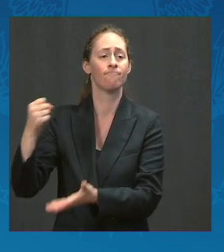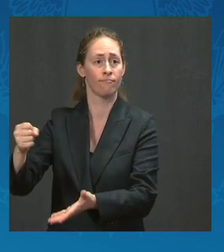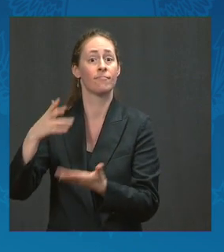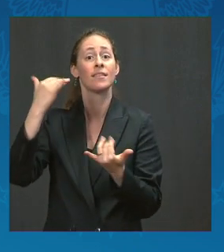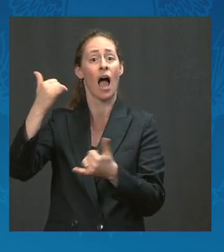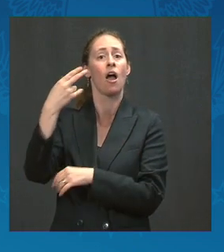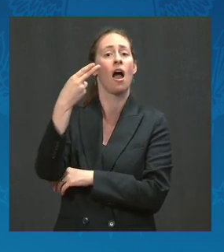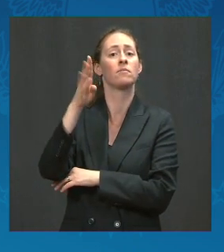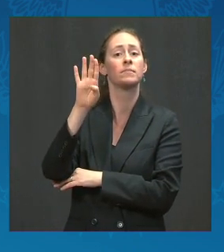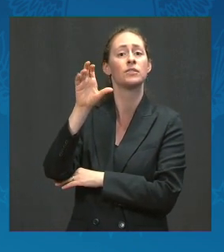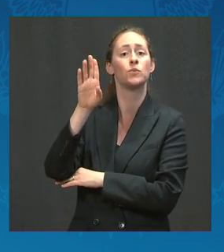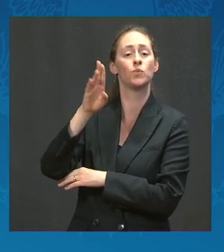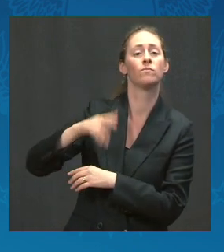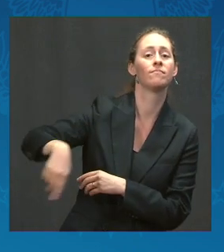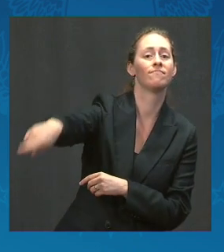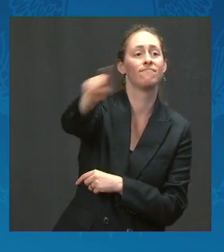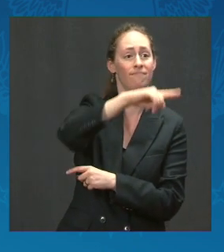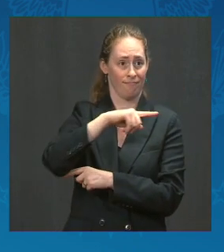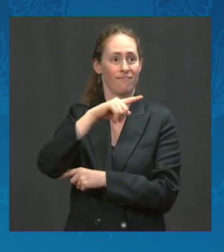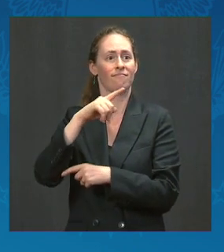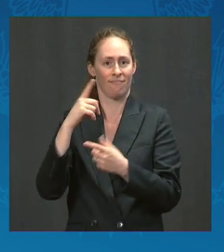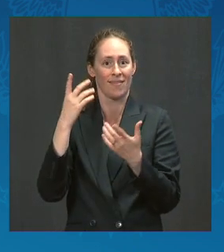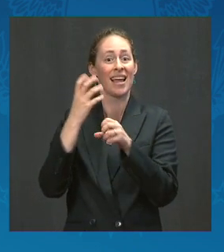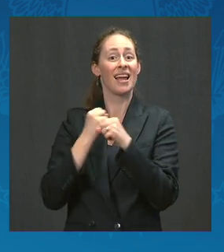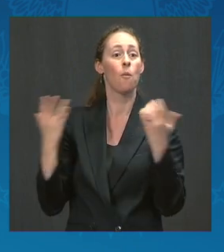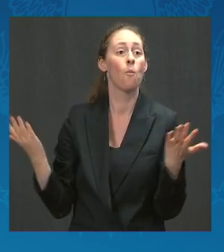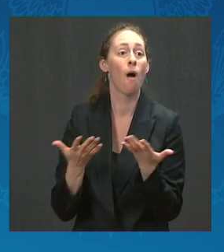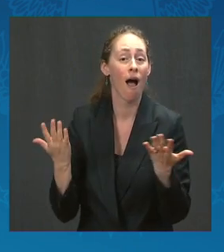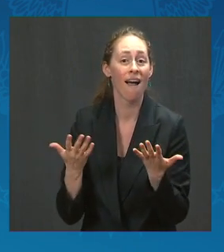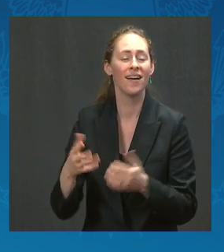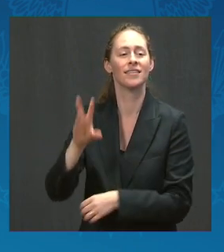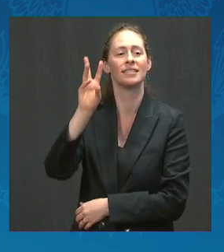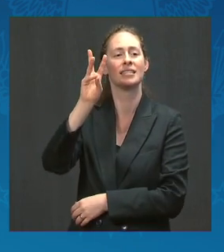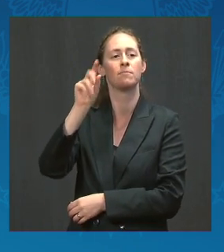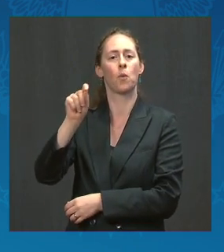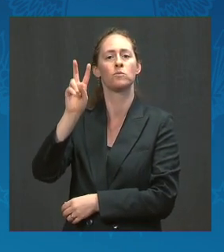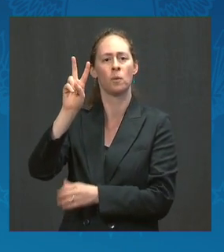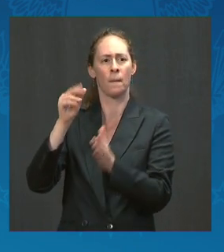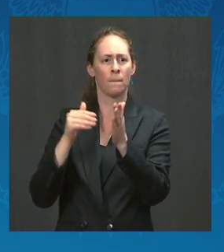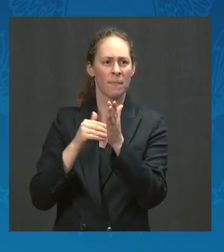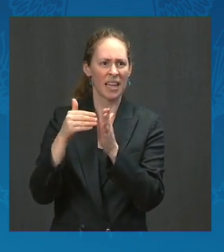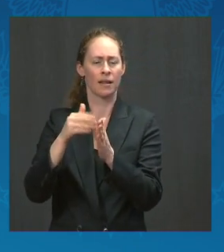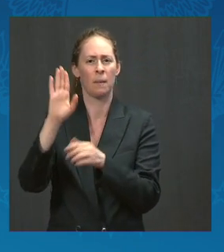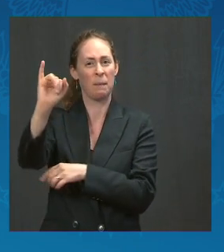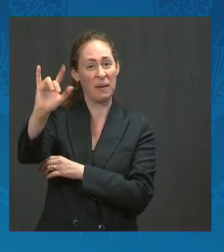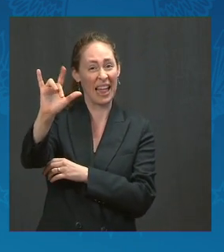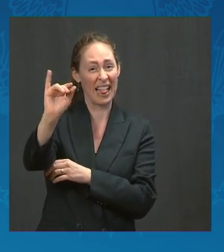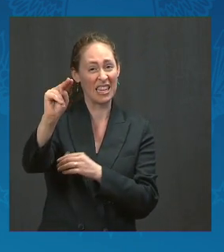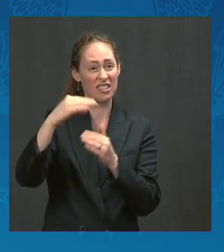and families are getting monthly child credits, child tax credit payments.